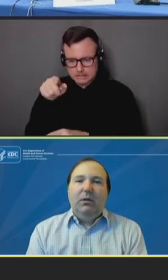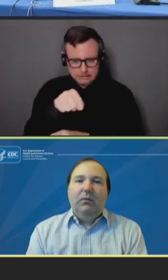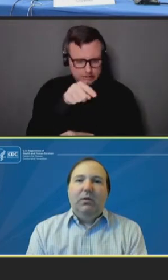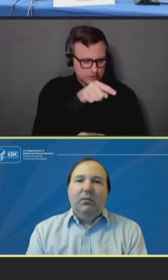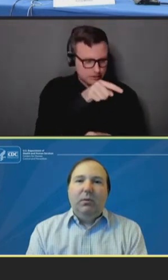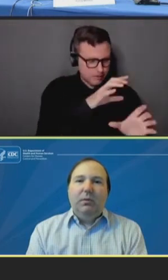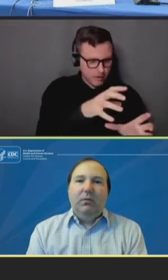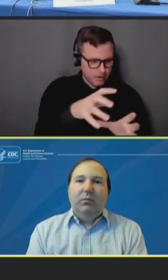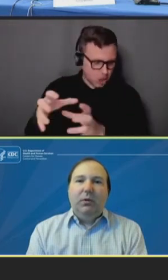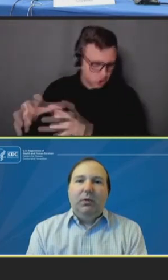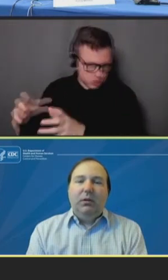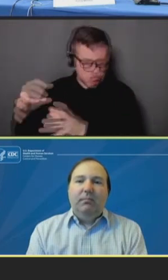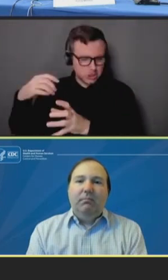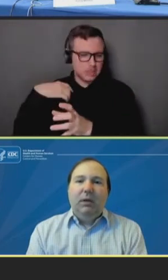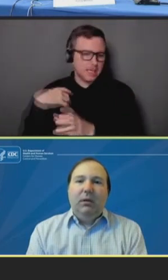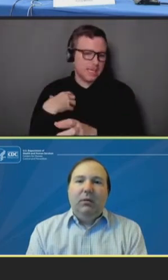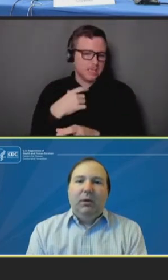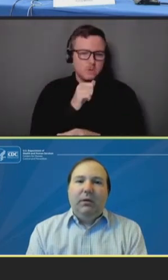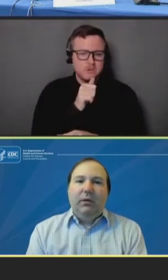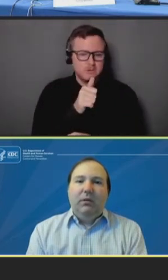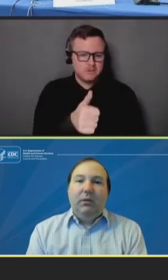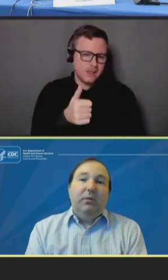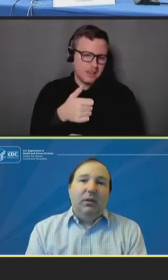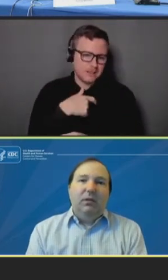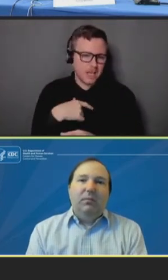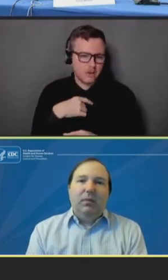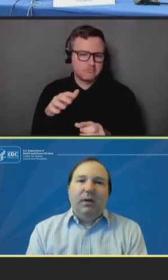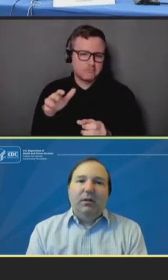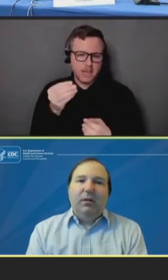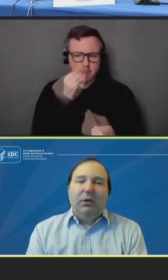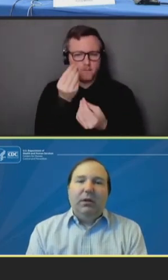always fully informative. But I think as we've seen in this monkeypox outbreak,